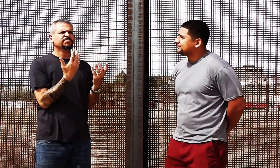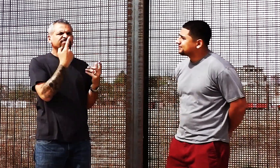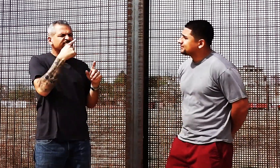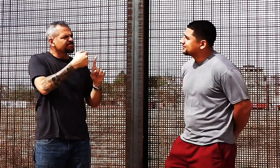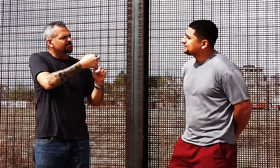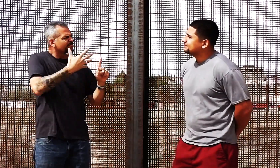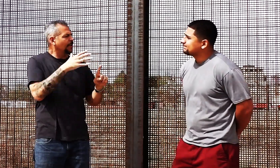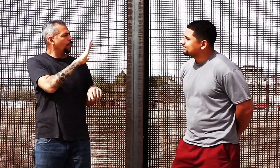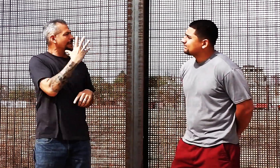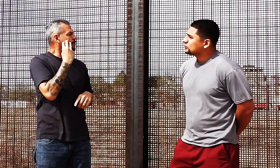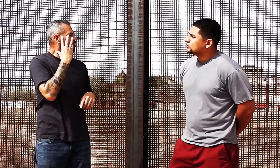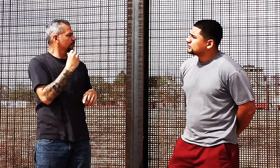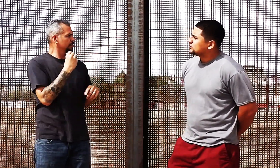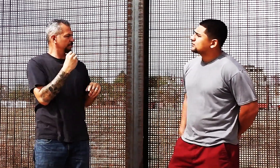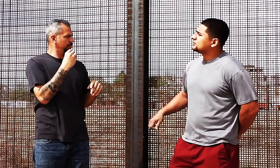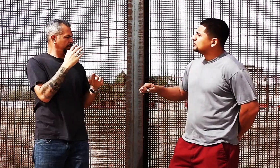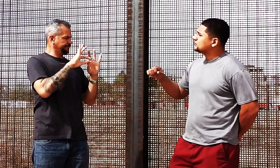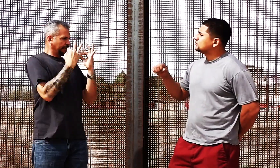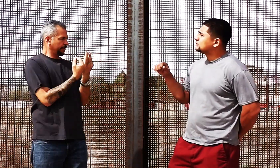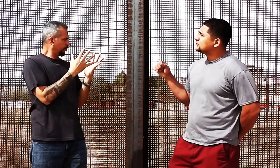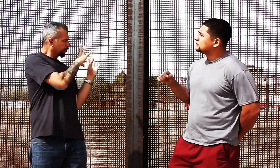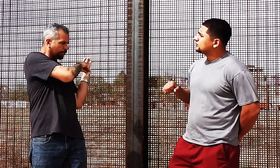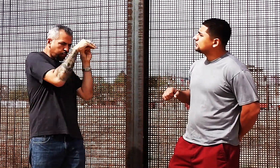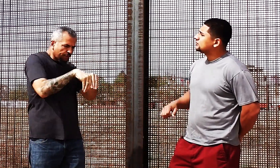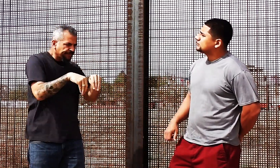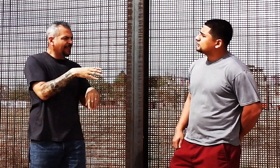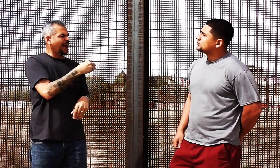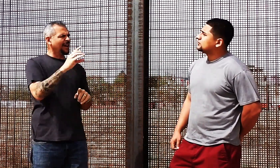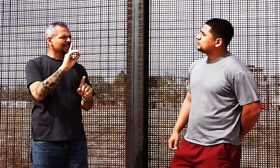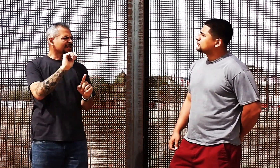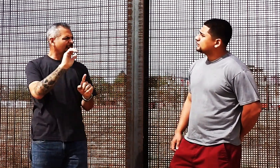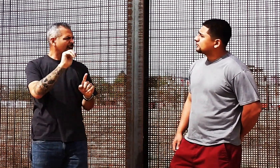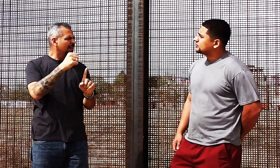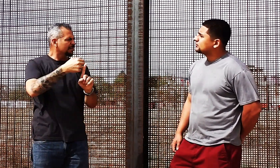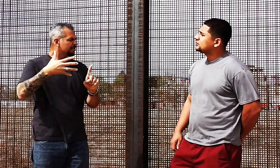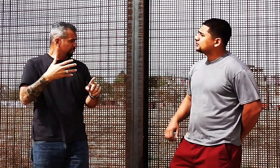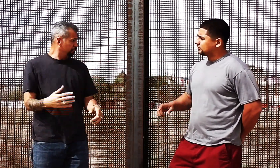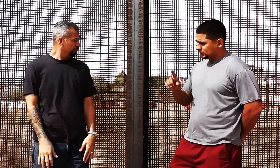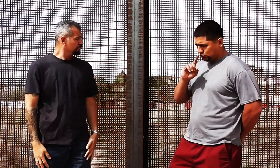Can you please elaborate your experiences with your family moved here from Juárez, México and DACA.